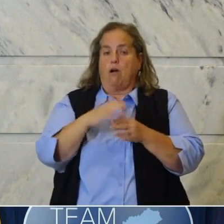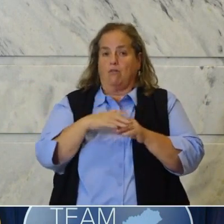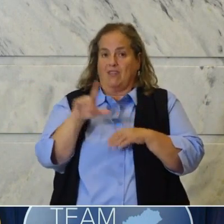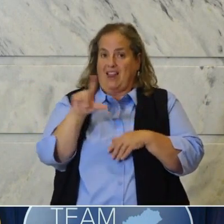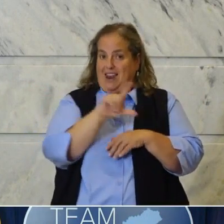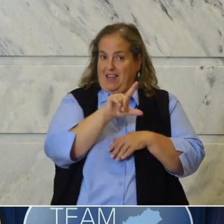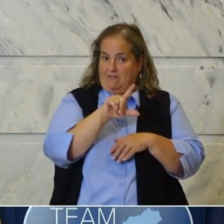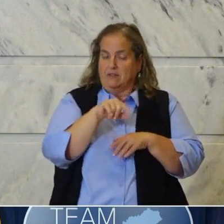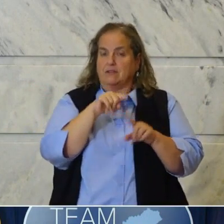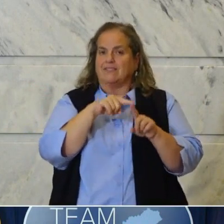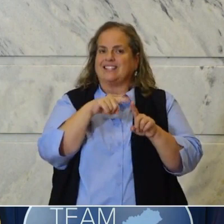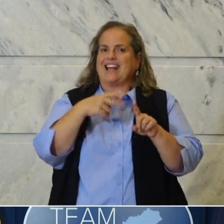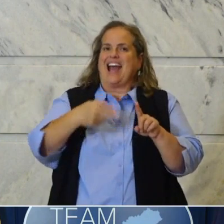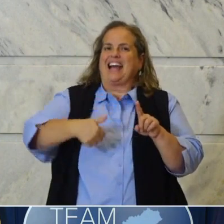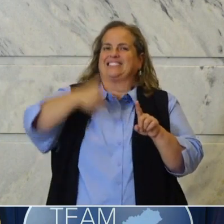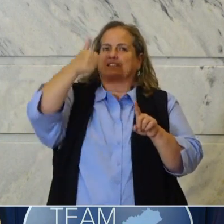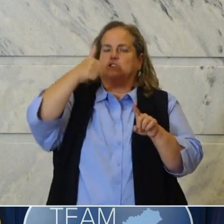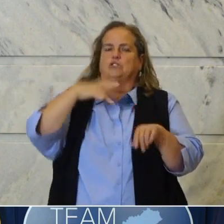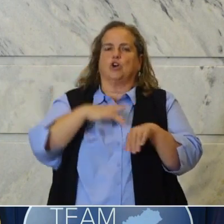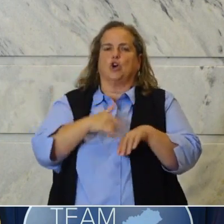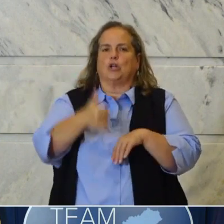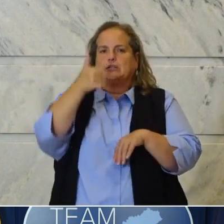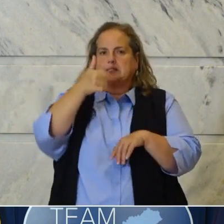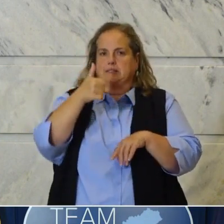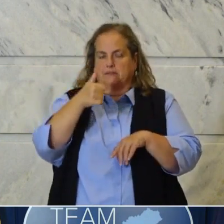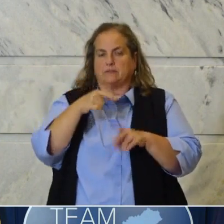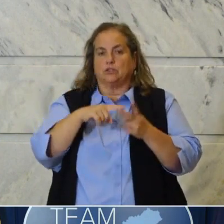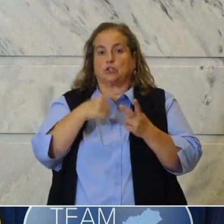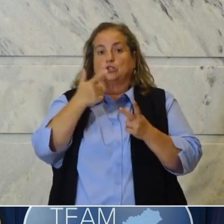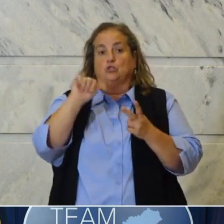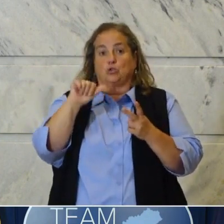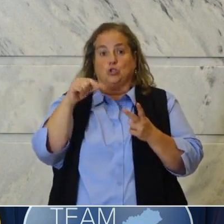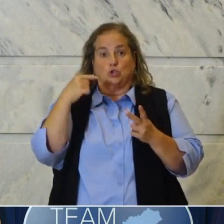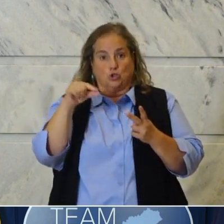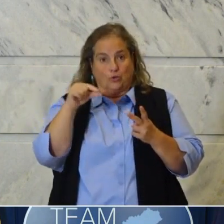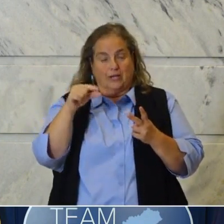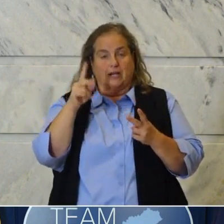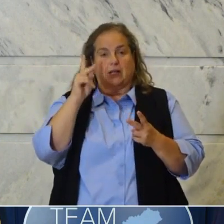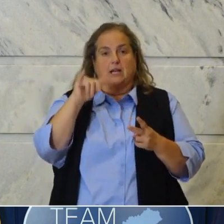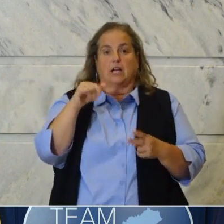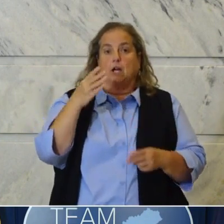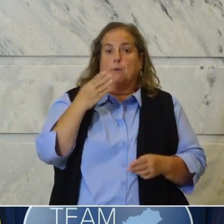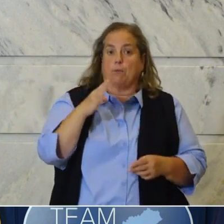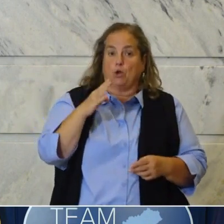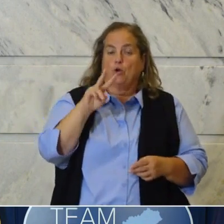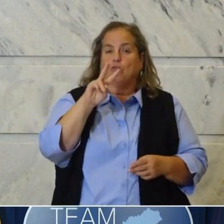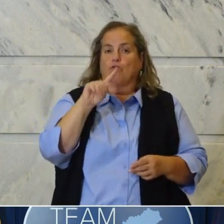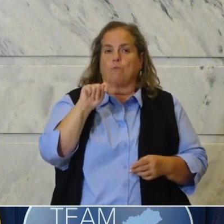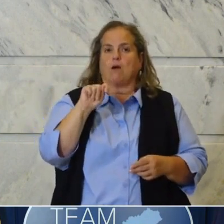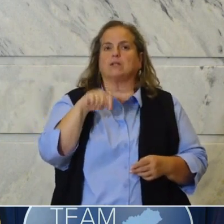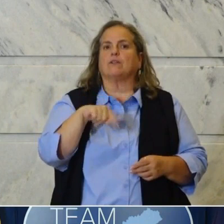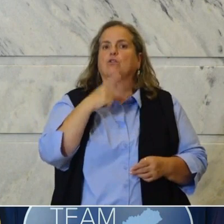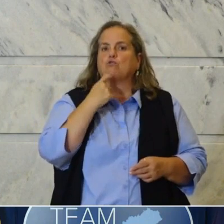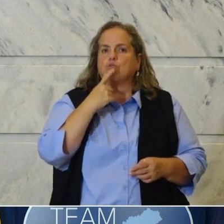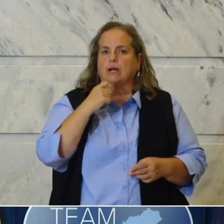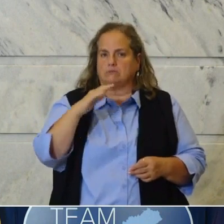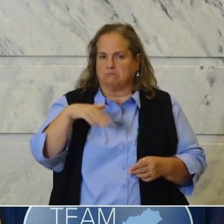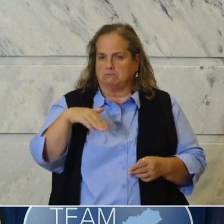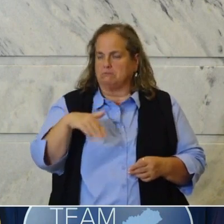of the earliest hardest hit. I've got Georgia and the Green Kentucky in the blue in Vermont, down there in the red. The reason I'm going to use this in the